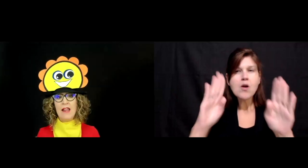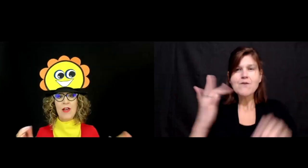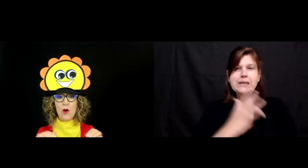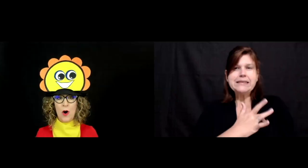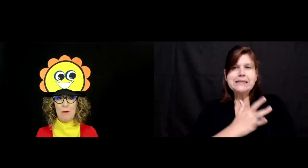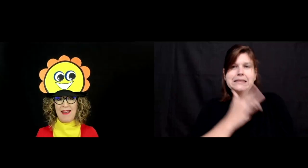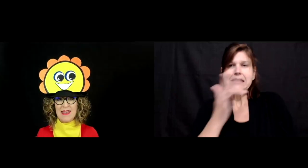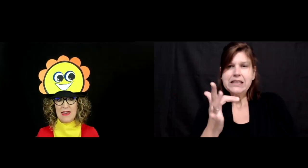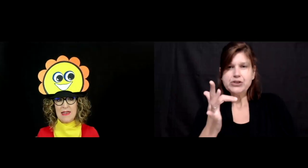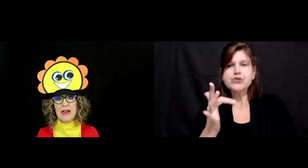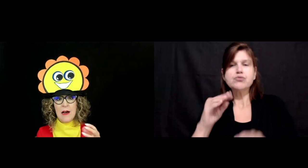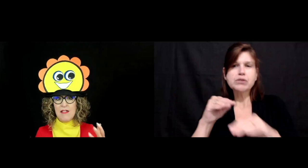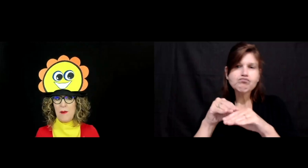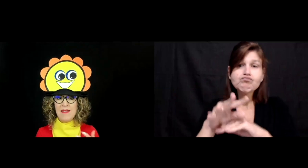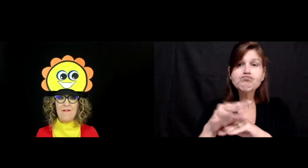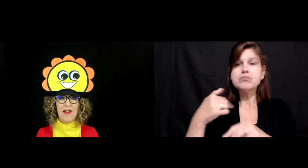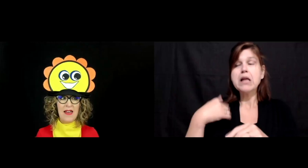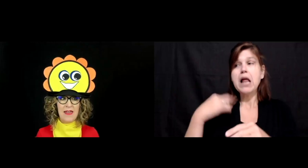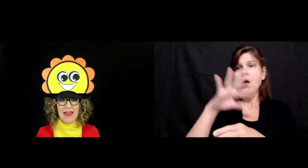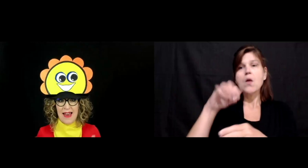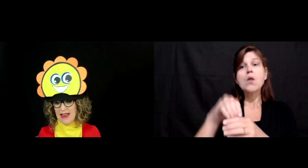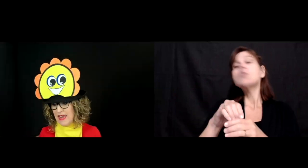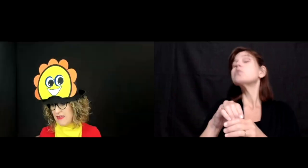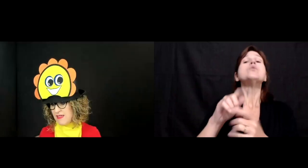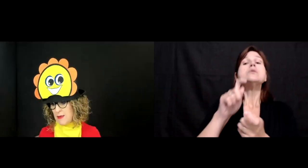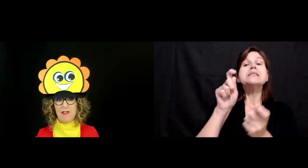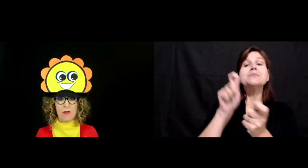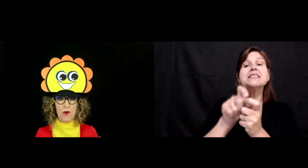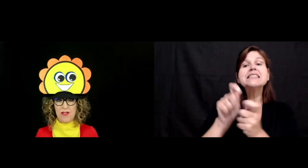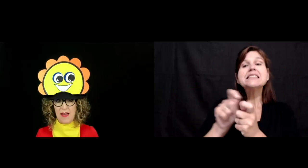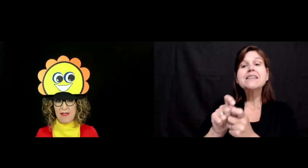And I've incorporated specific techniques and resources,